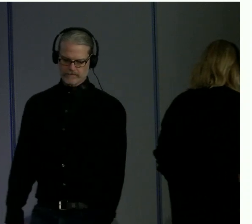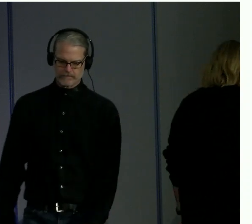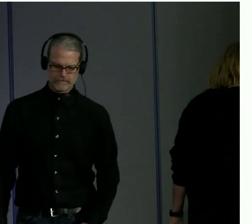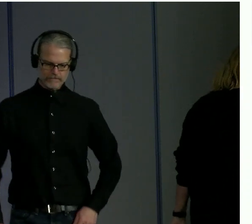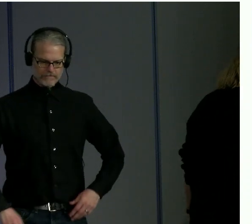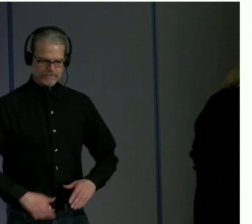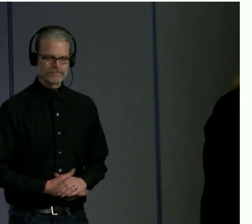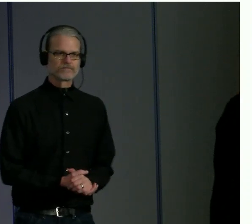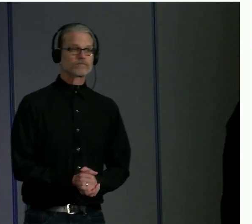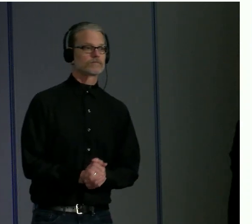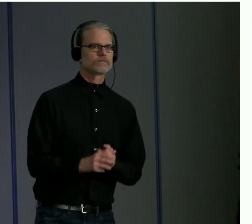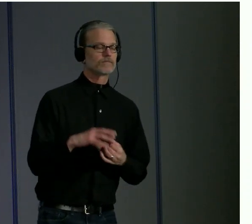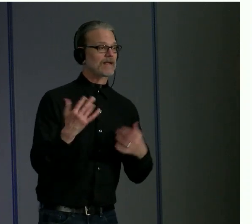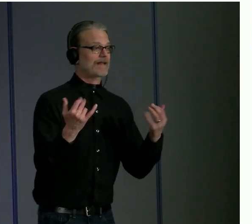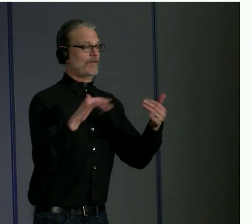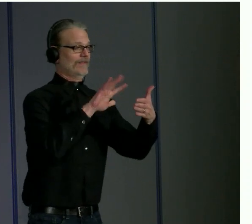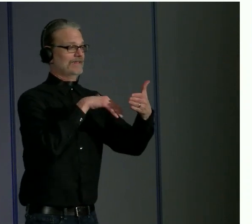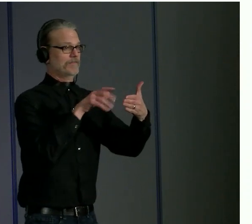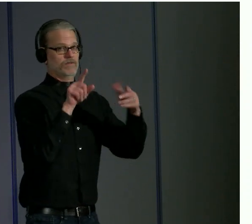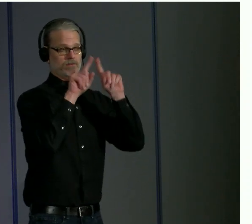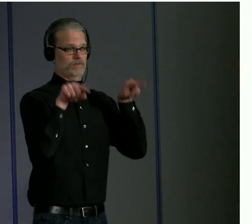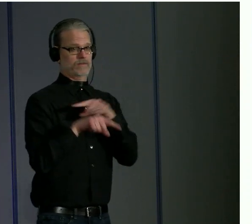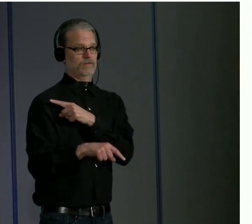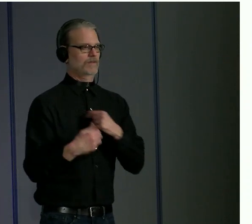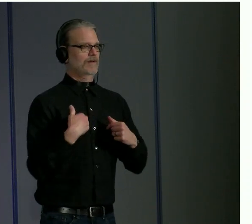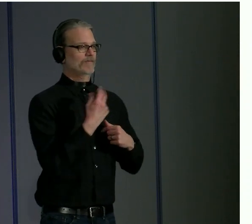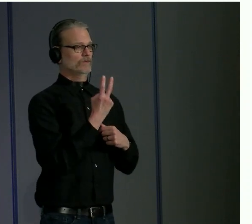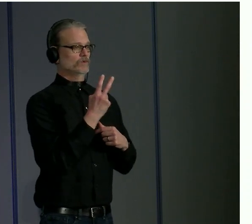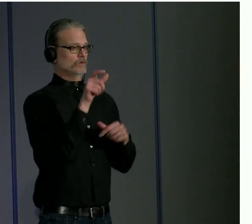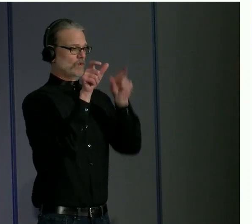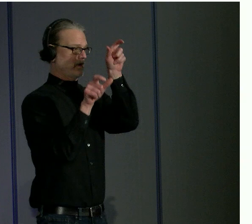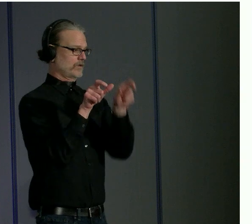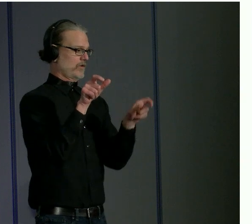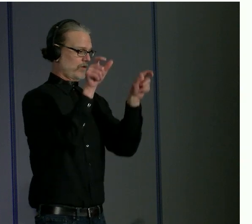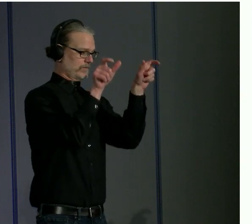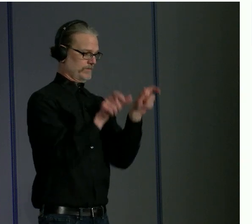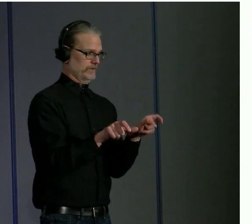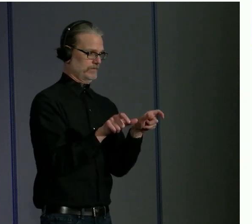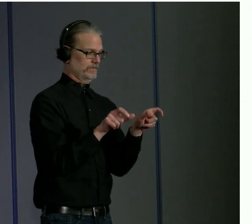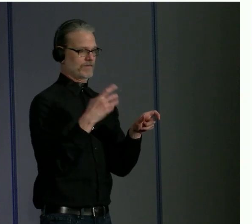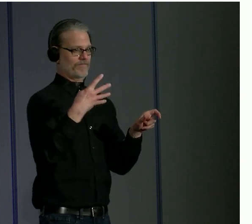The table on the screen right now has two columns and four rows. It says project and